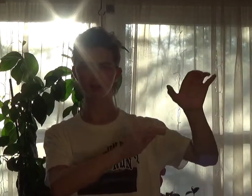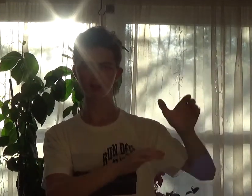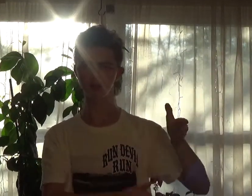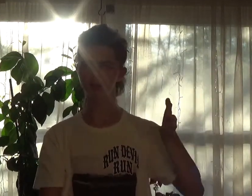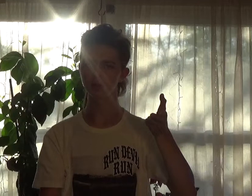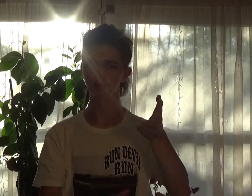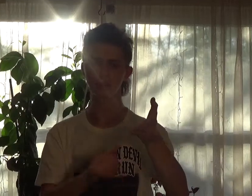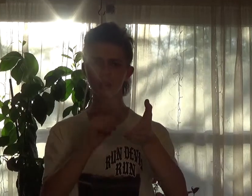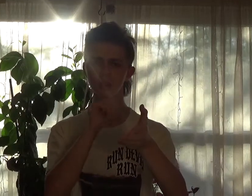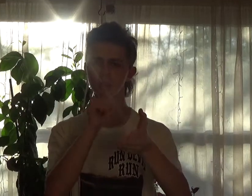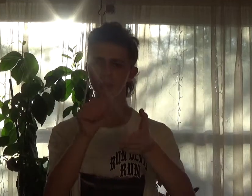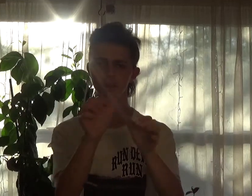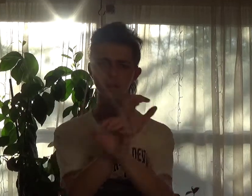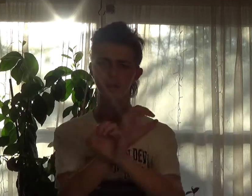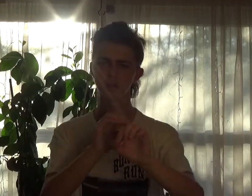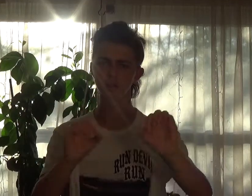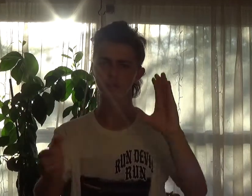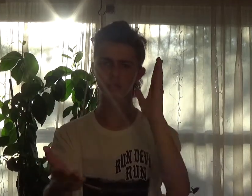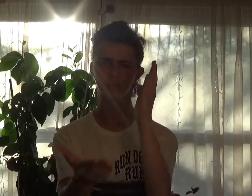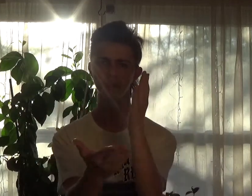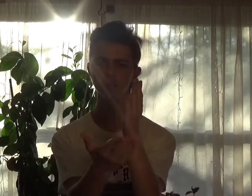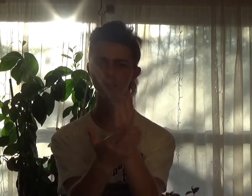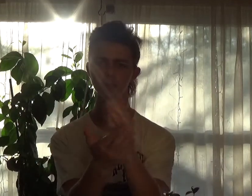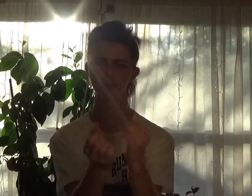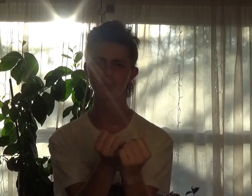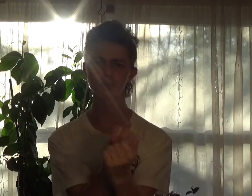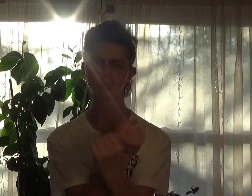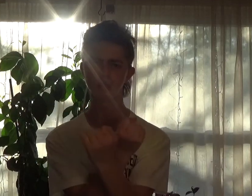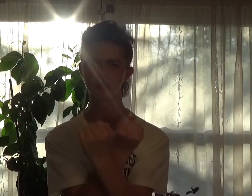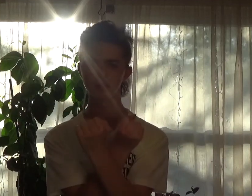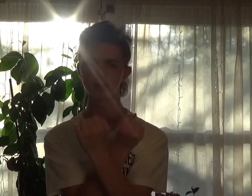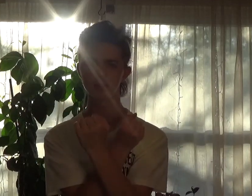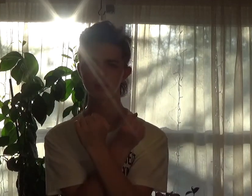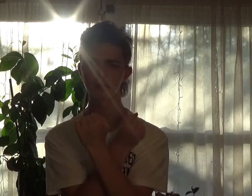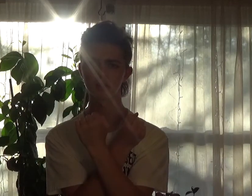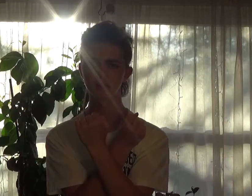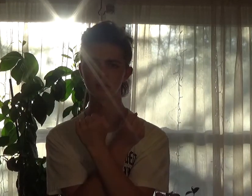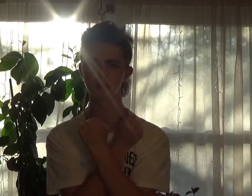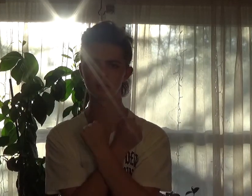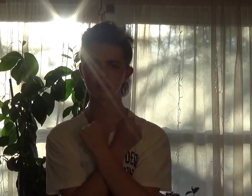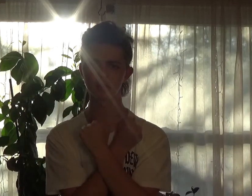But there ain't no stopping love